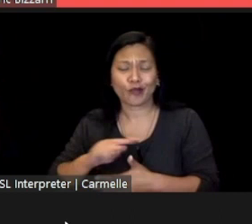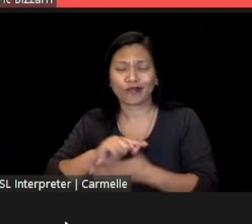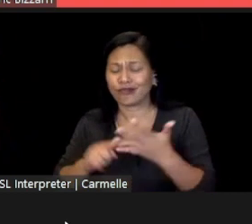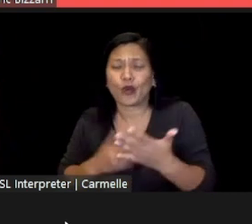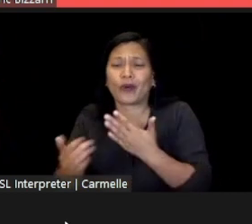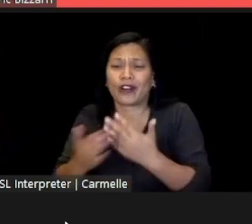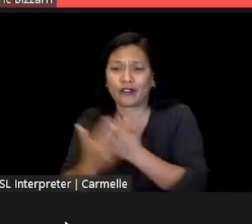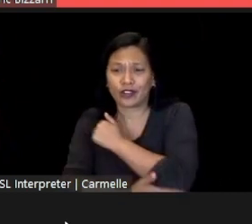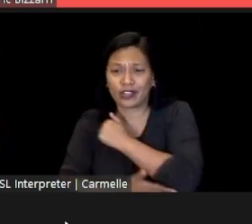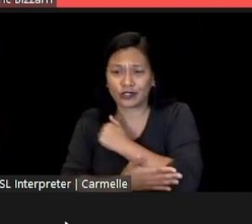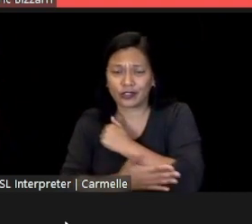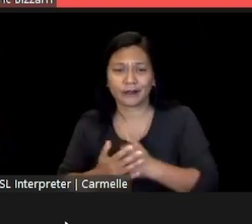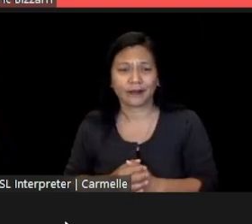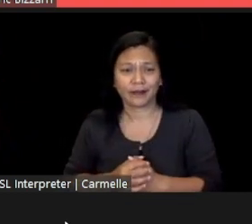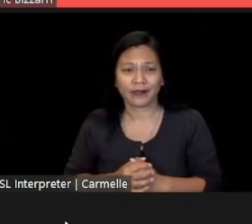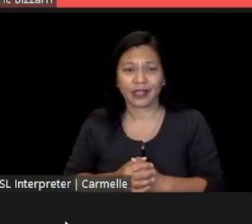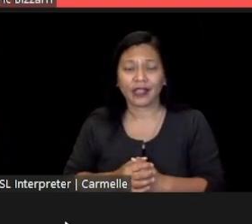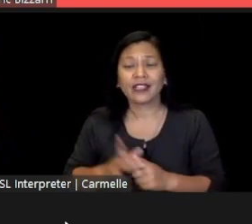So, it does act as a compliment.